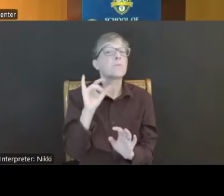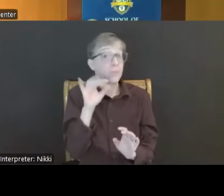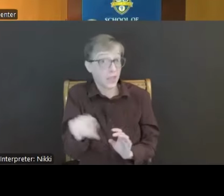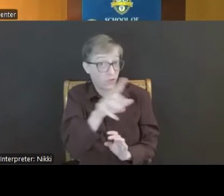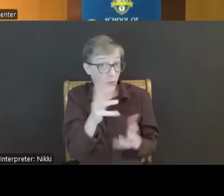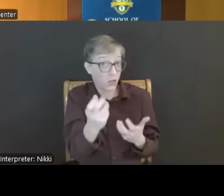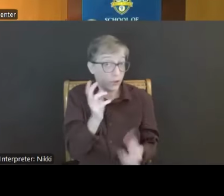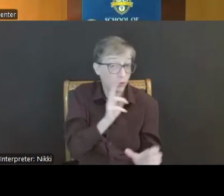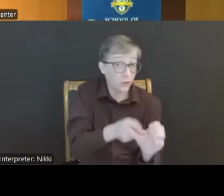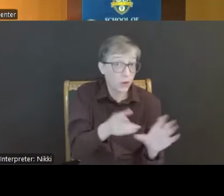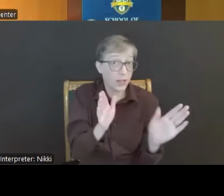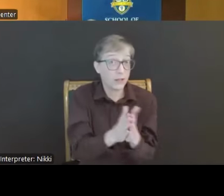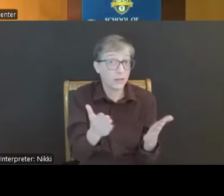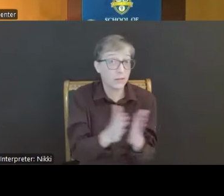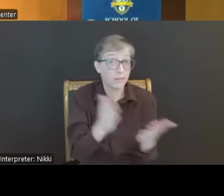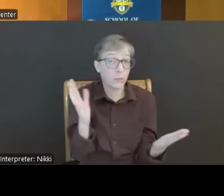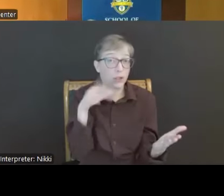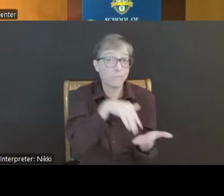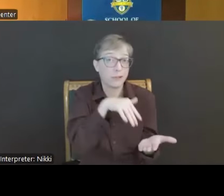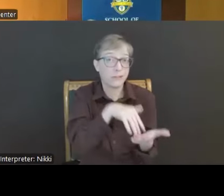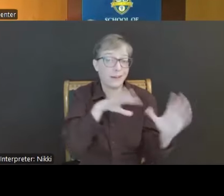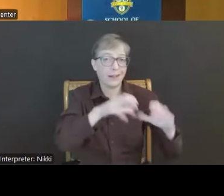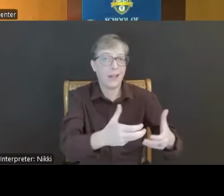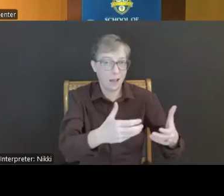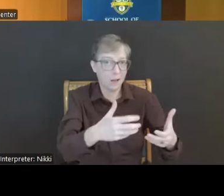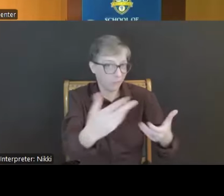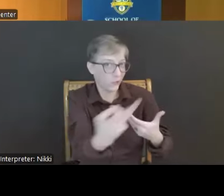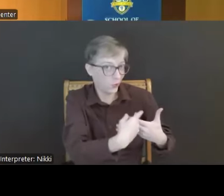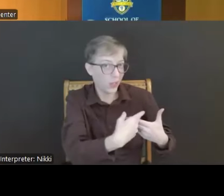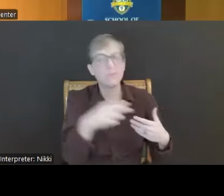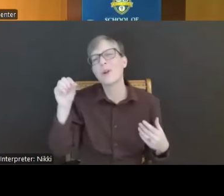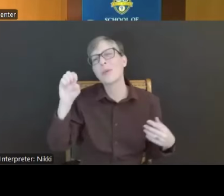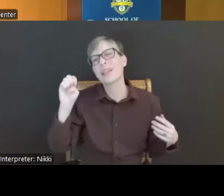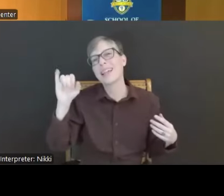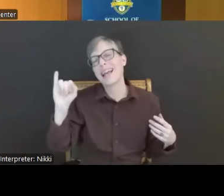within the department of Psychiatry but oi has plenty more um and if you are here and you've